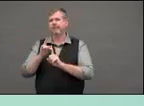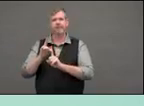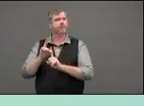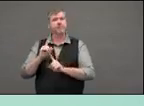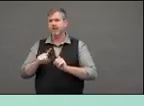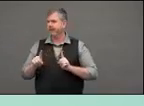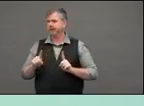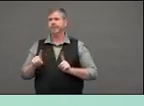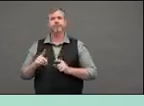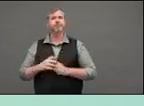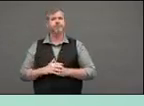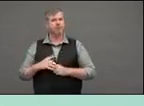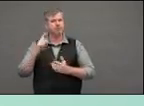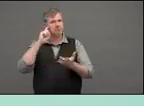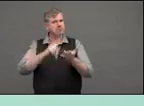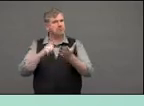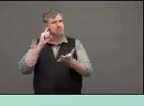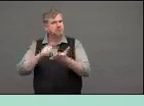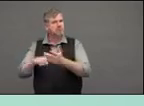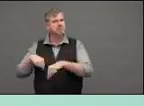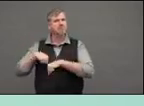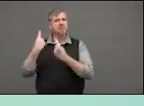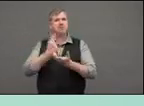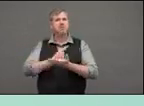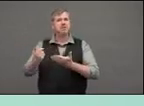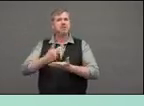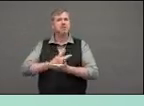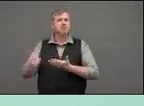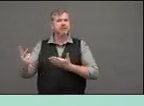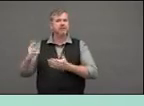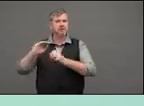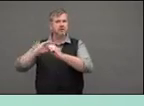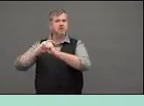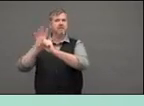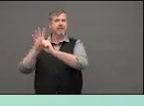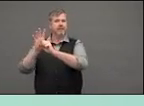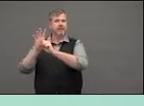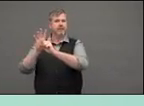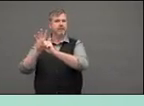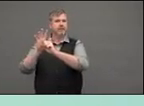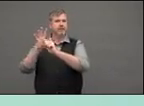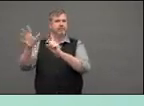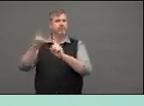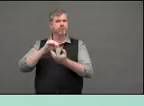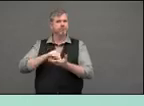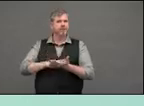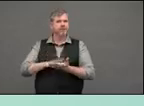week or so COVID-19 cases specifically among young adults